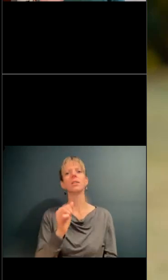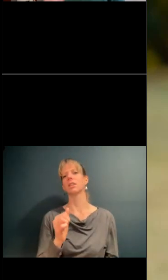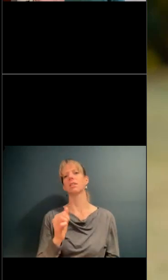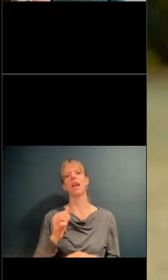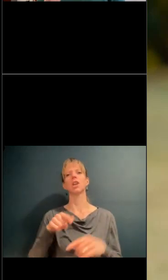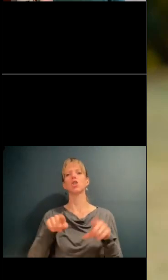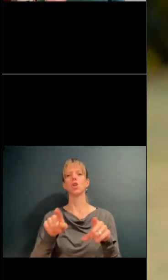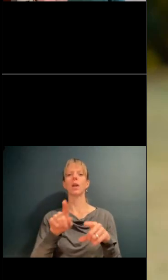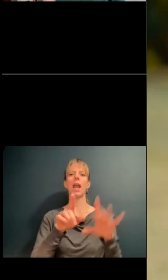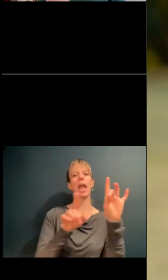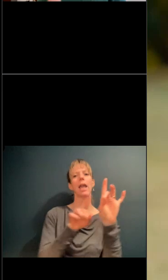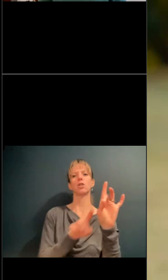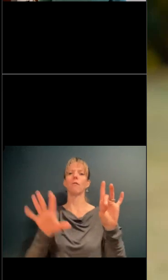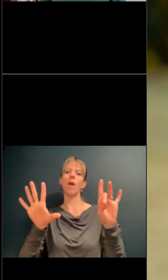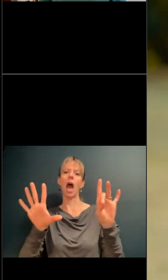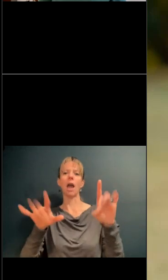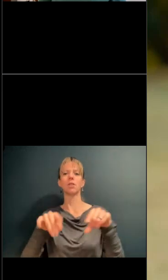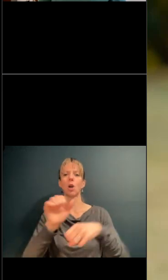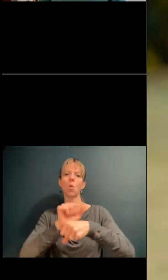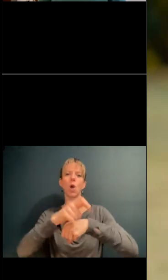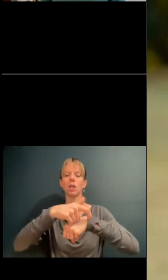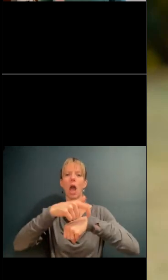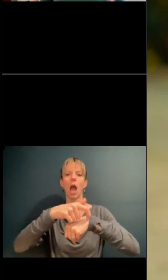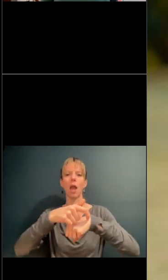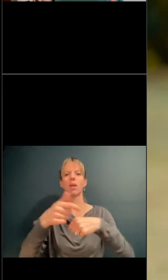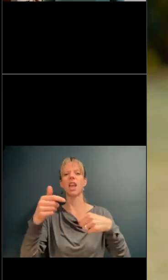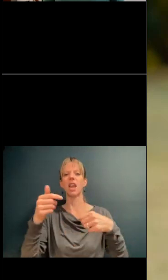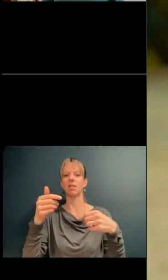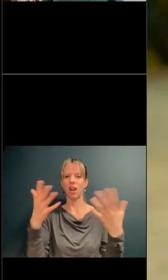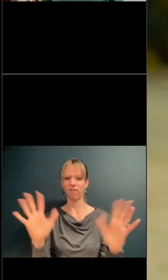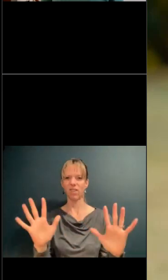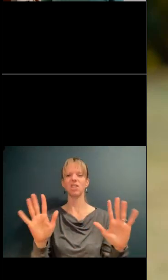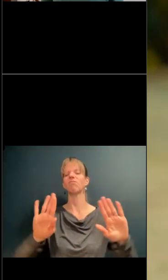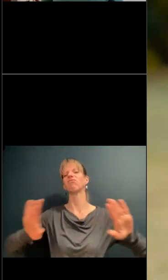belonging being experienced as well. We don't talk a lot about love,